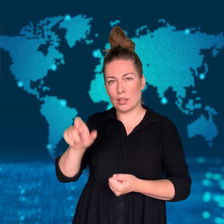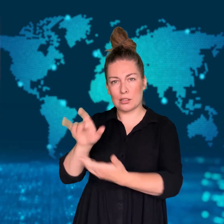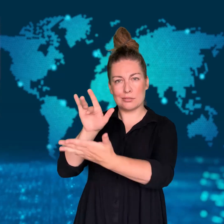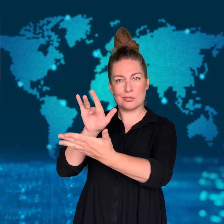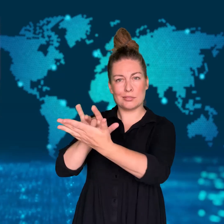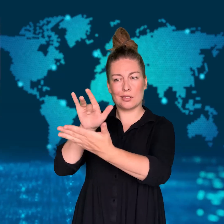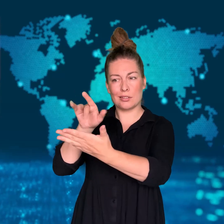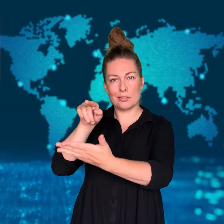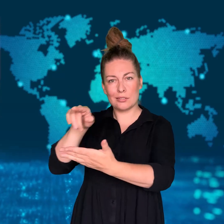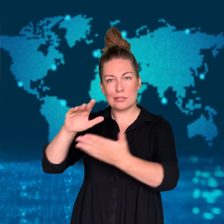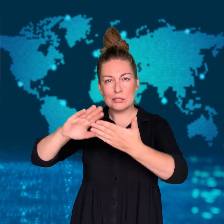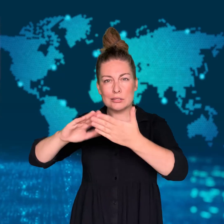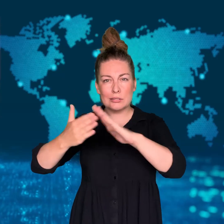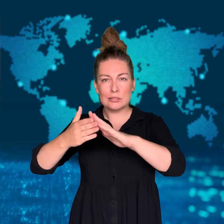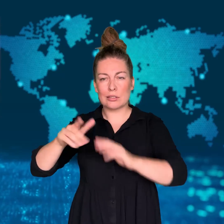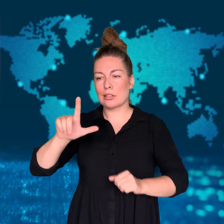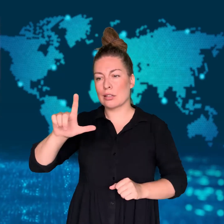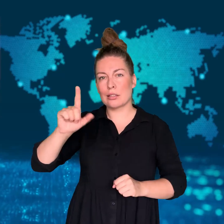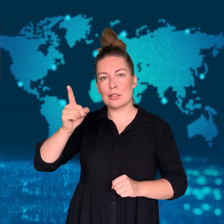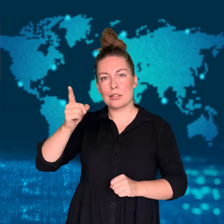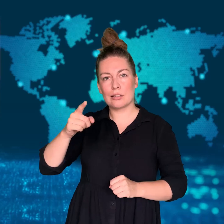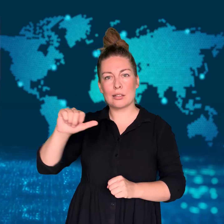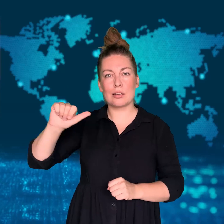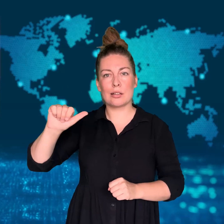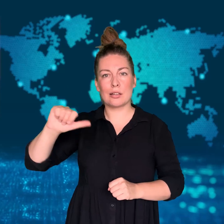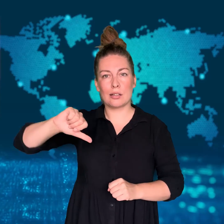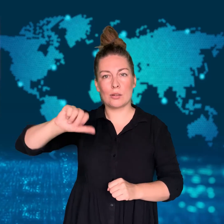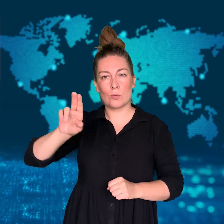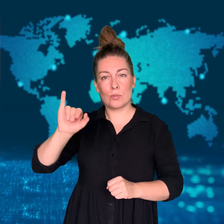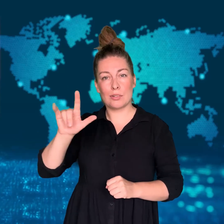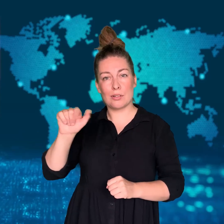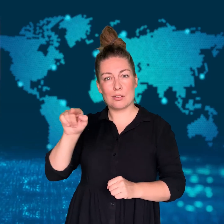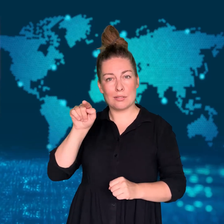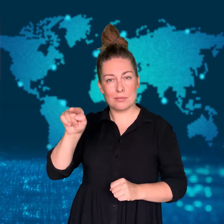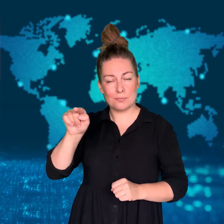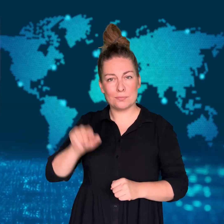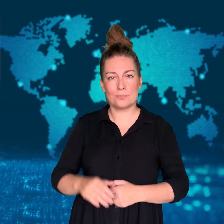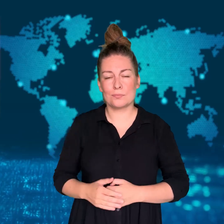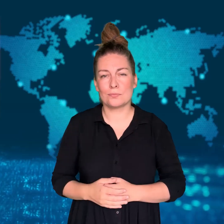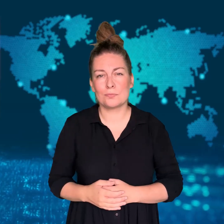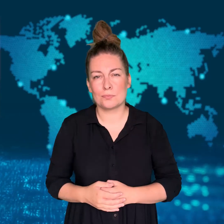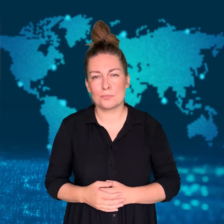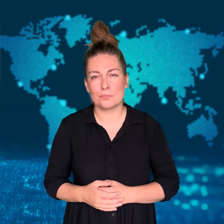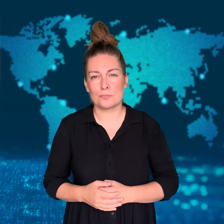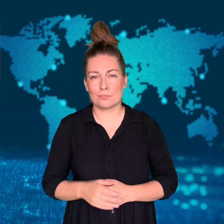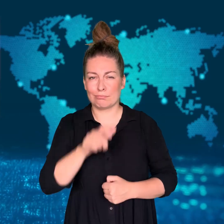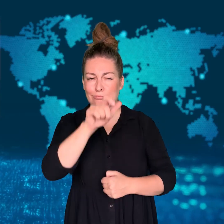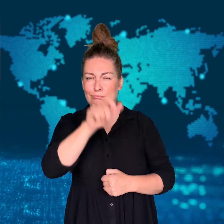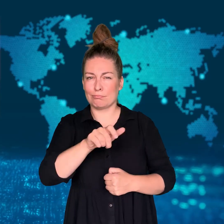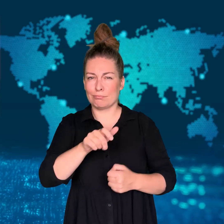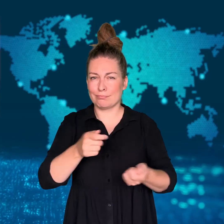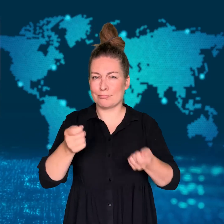He died at the San Salvatore hospital in central Italy